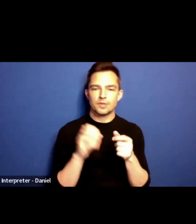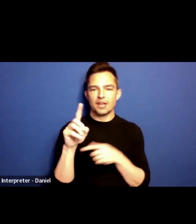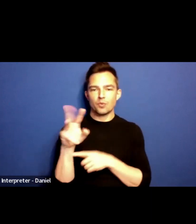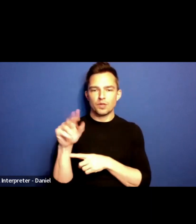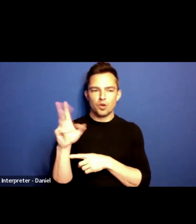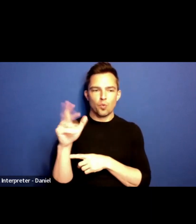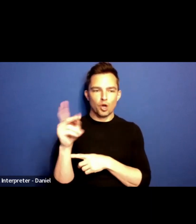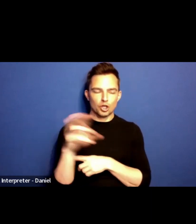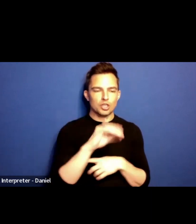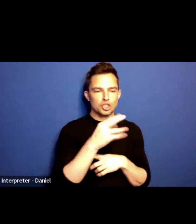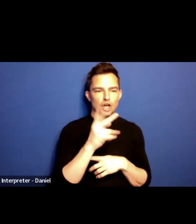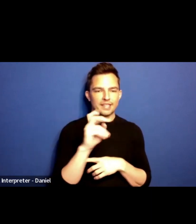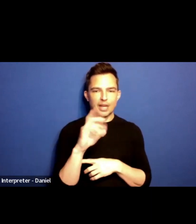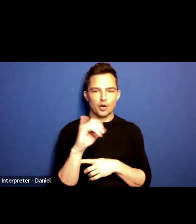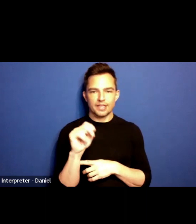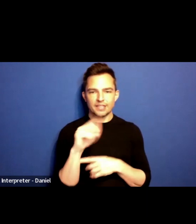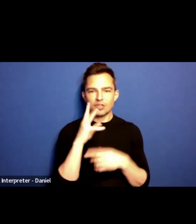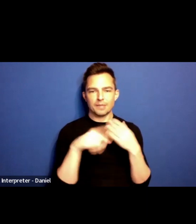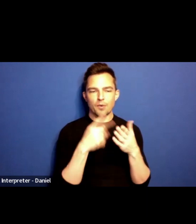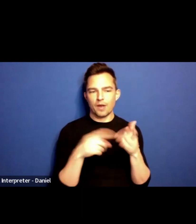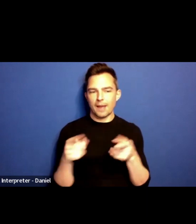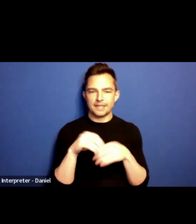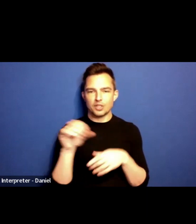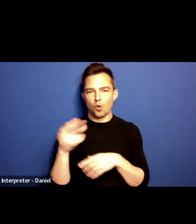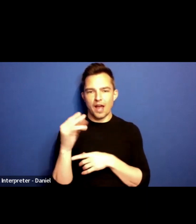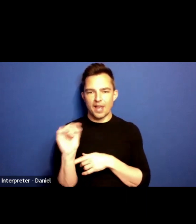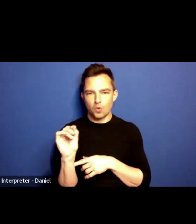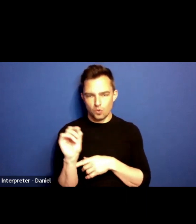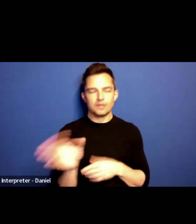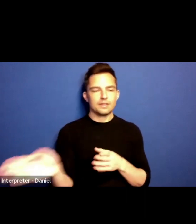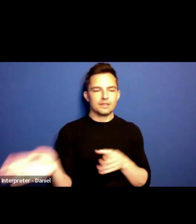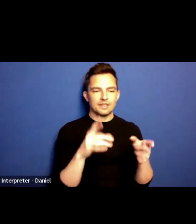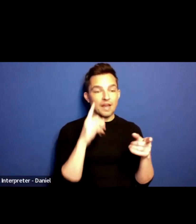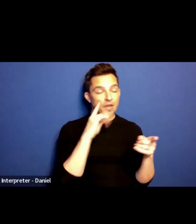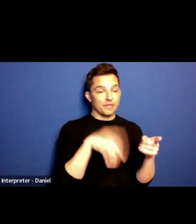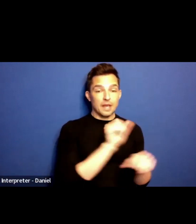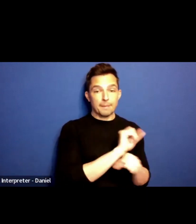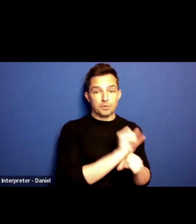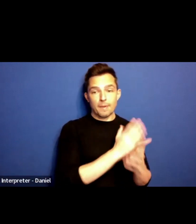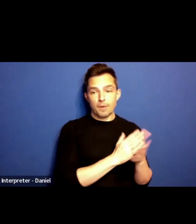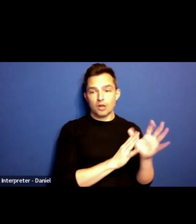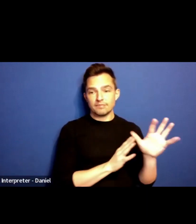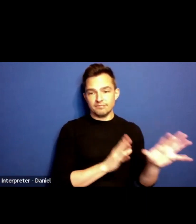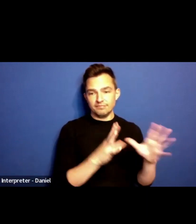thought the employment session was really great we, with Amy, Eileen and Jill. And then of